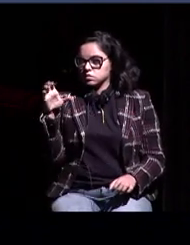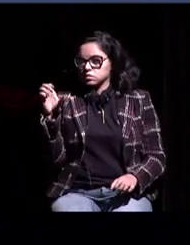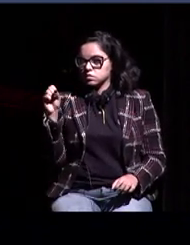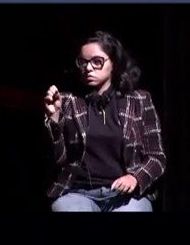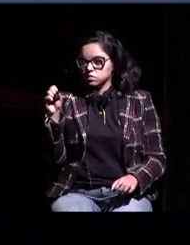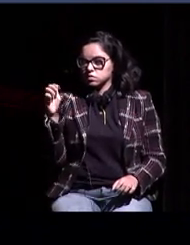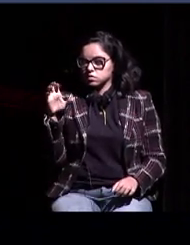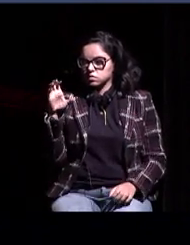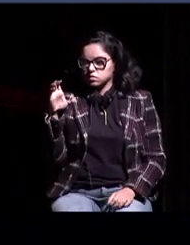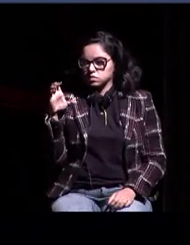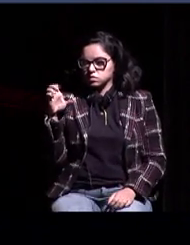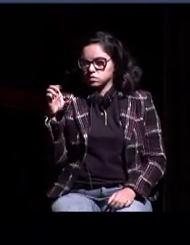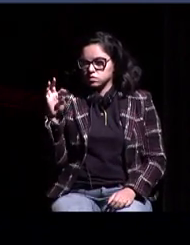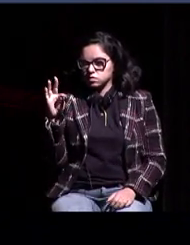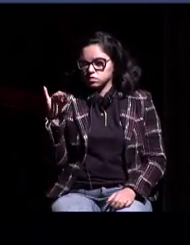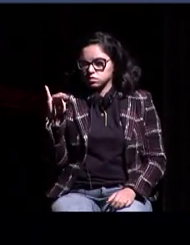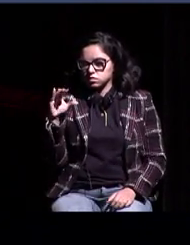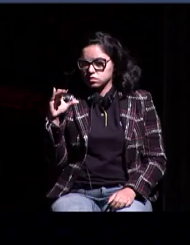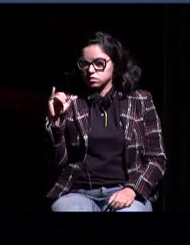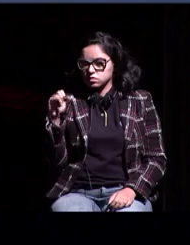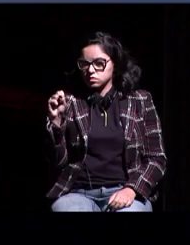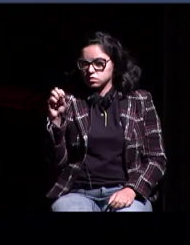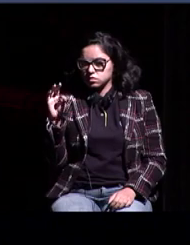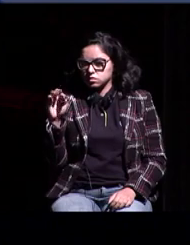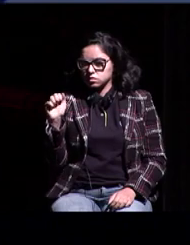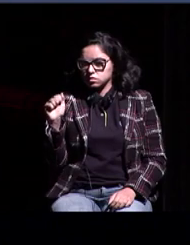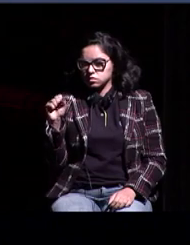We consider vulnerable people that